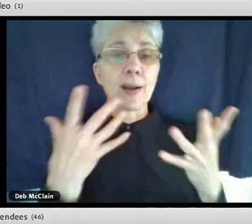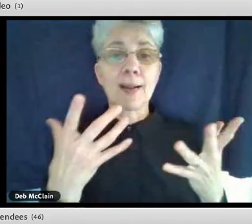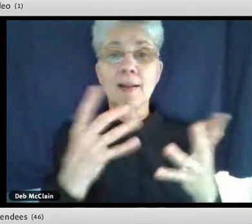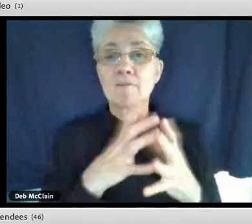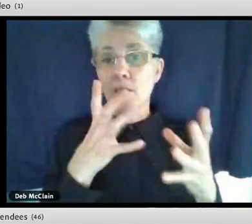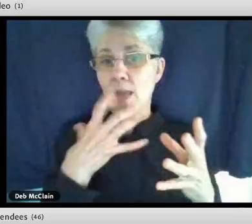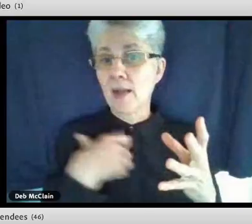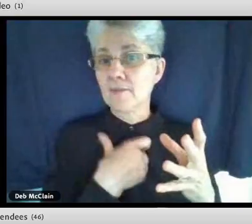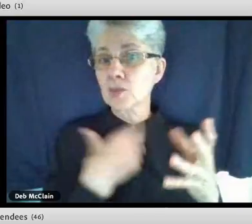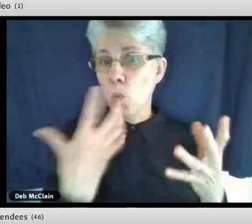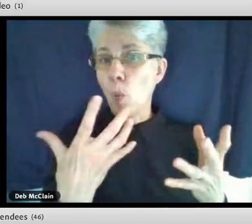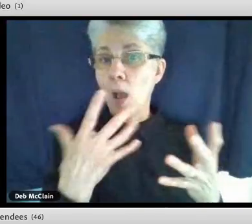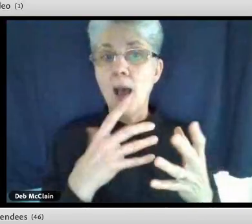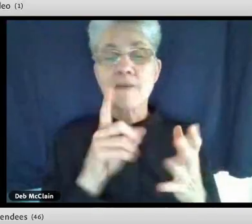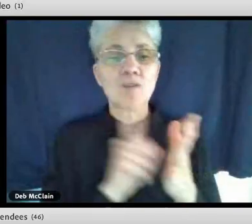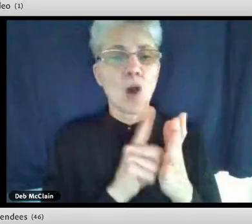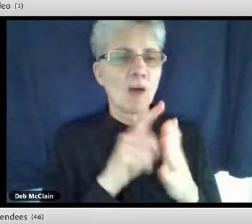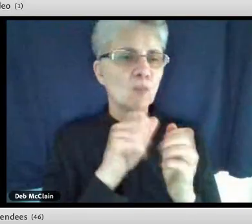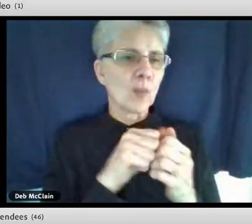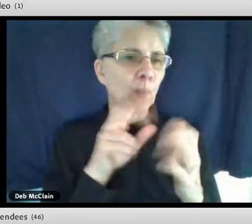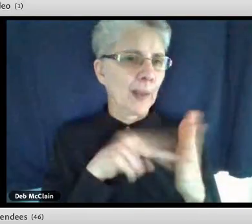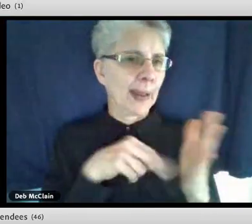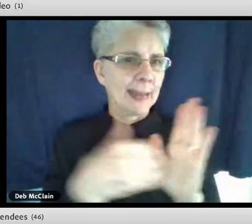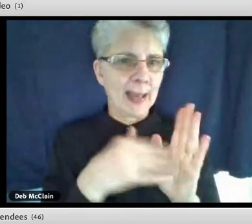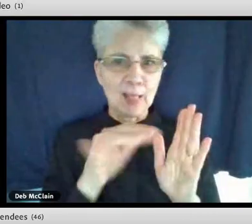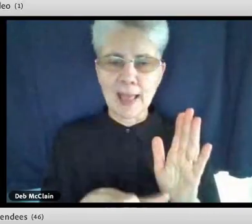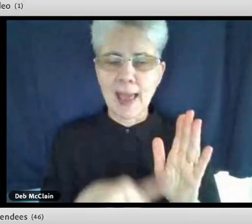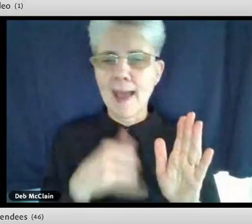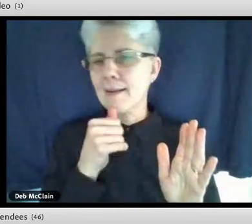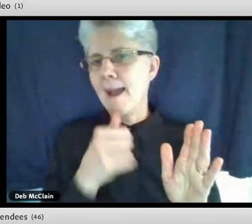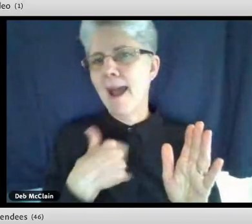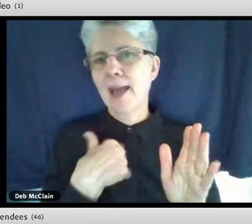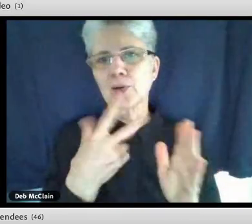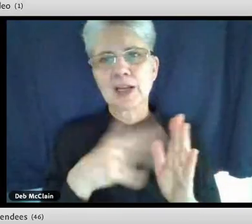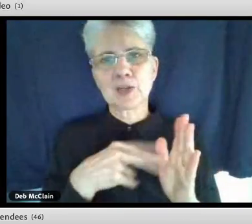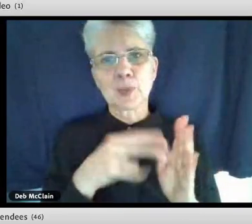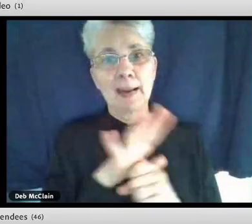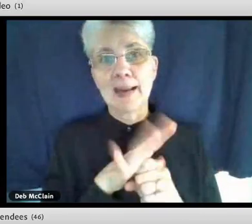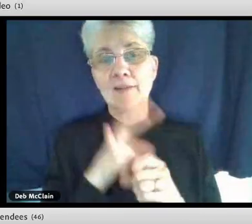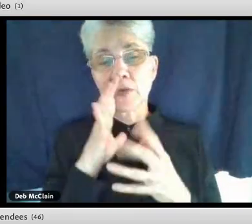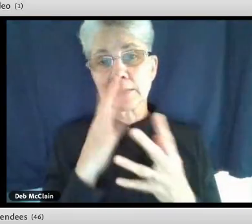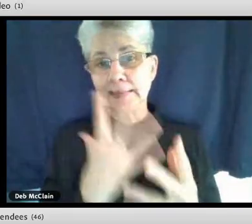It's very sad, so take this time to do that. This is my grandson on this slide,